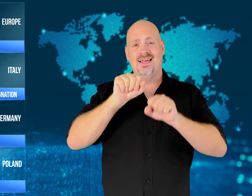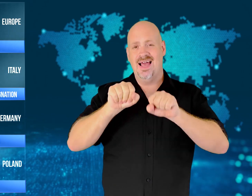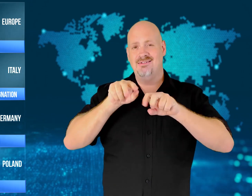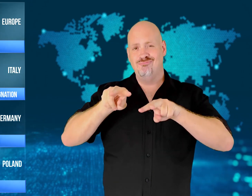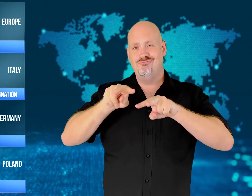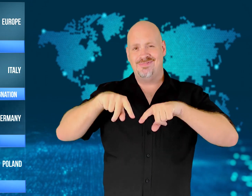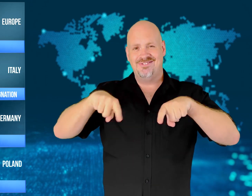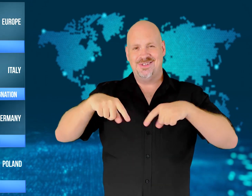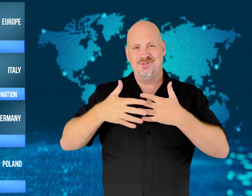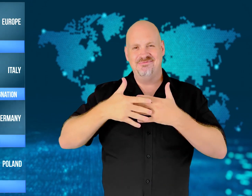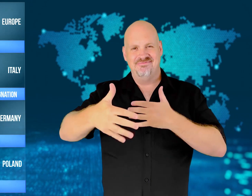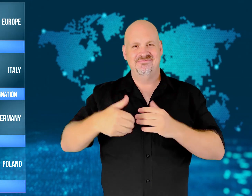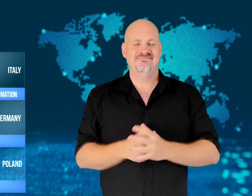to get new video updates!